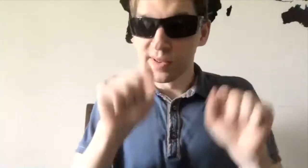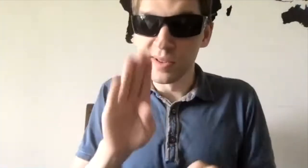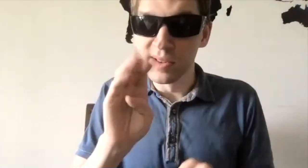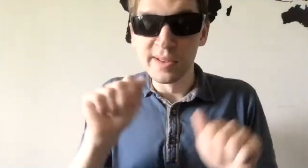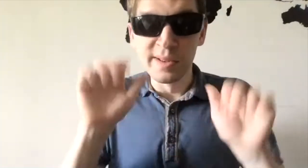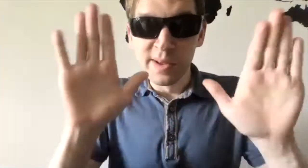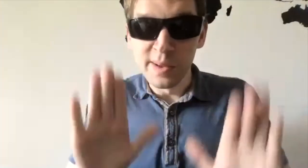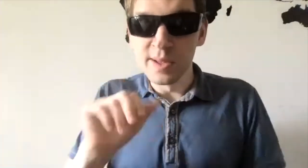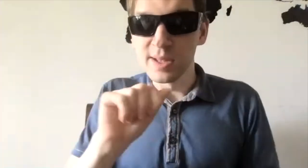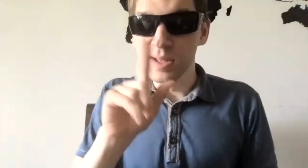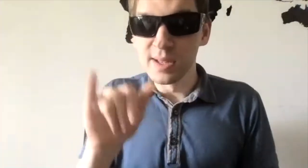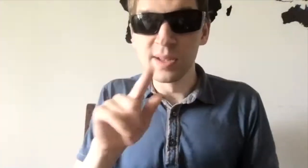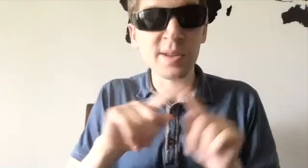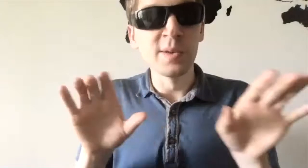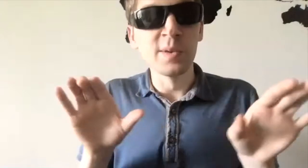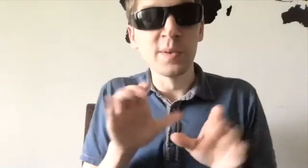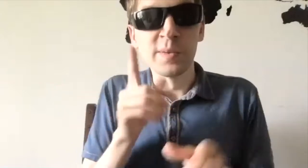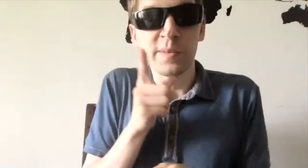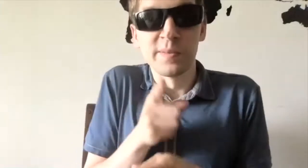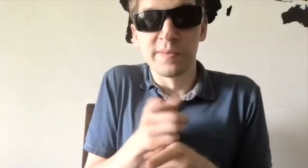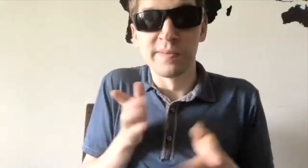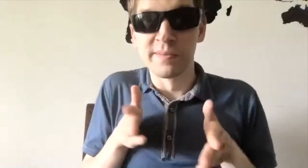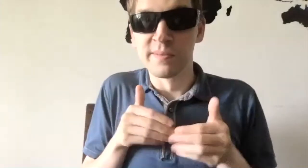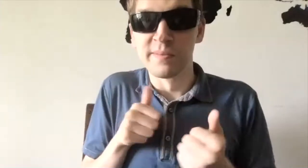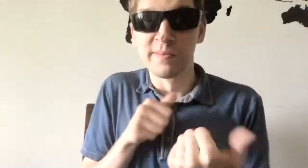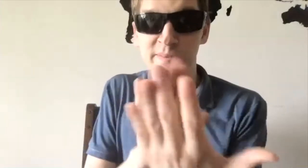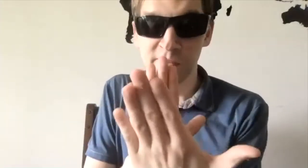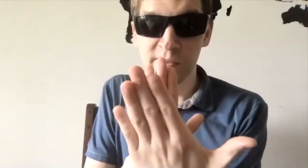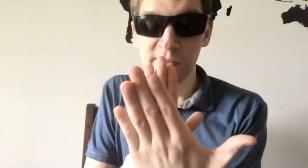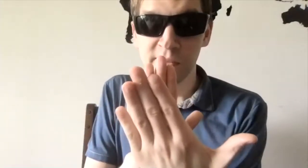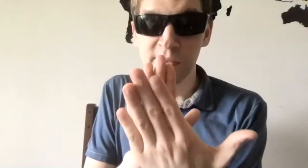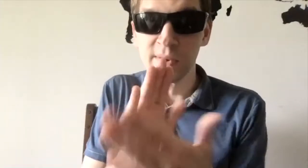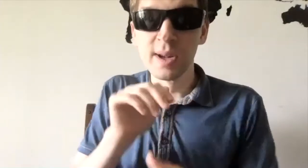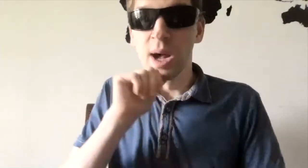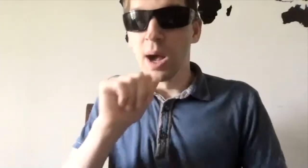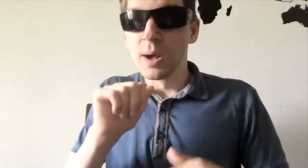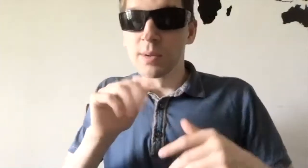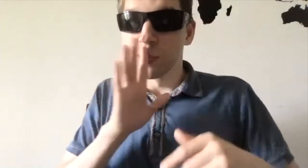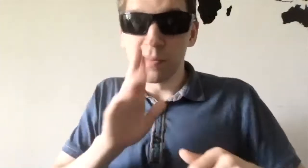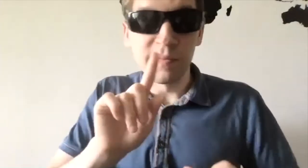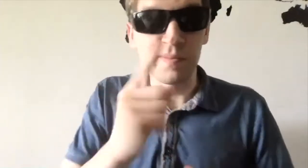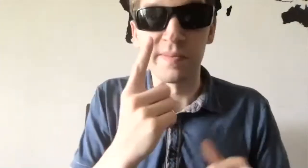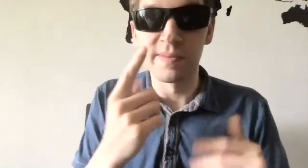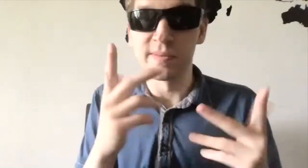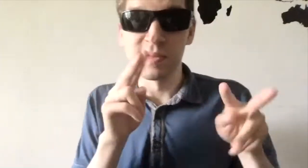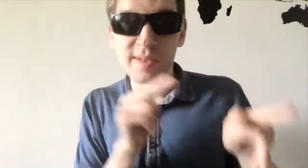rich or poor, or wherever they're from. To be an ally is someone who's not afraid to approach....